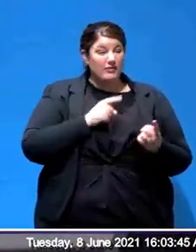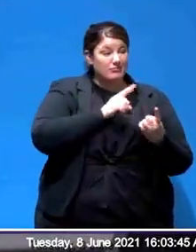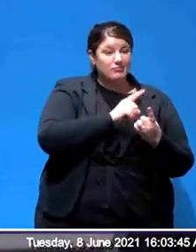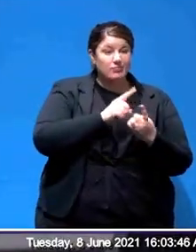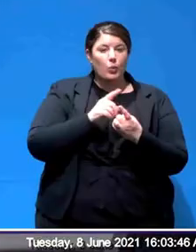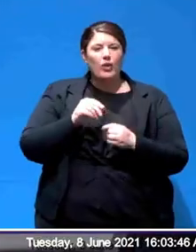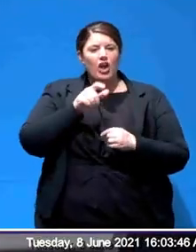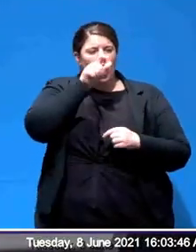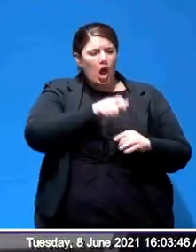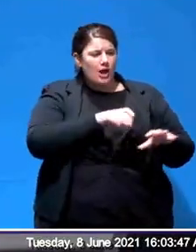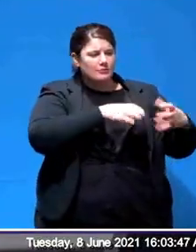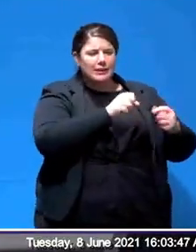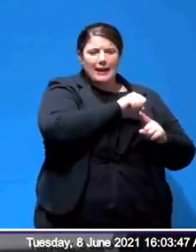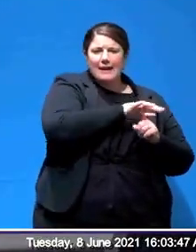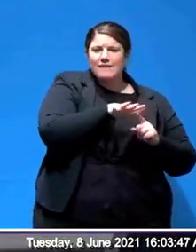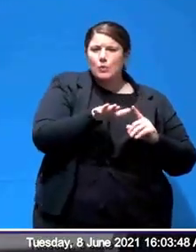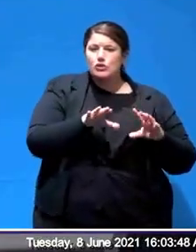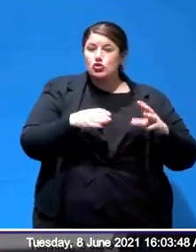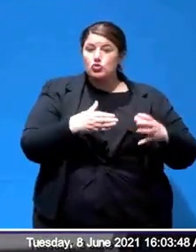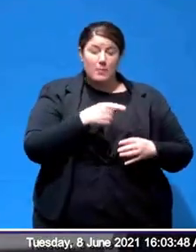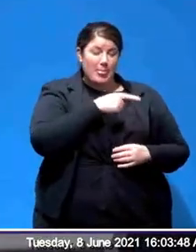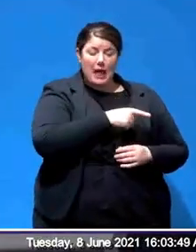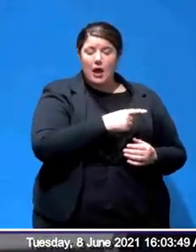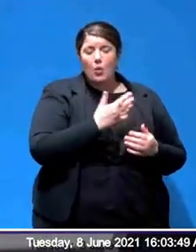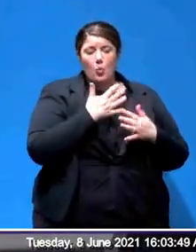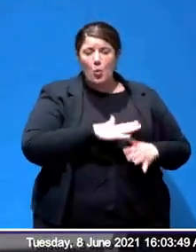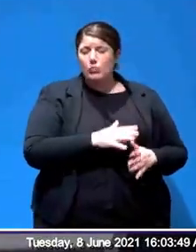group, one of the things they are very, very passionate about is that they are